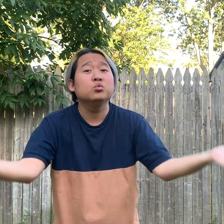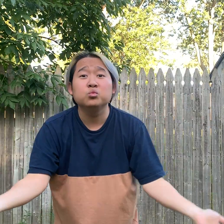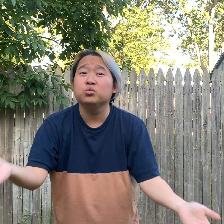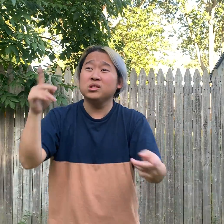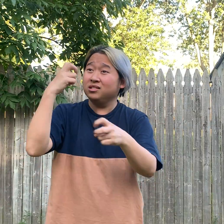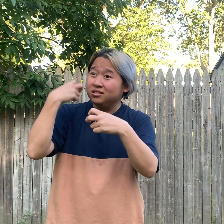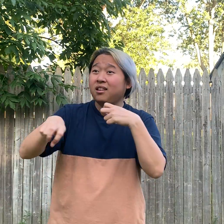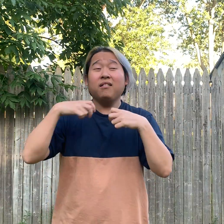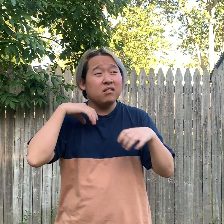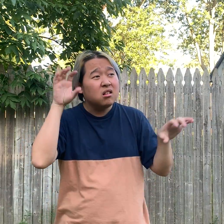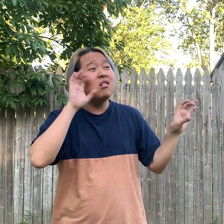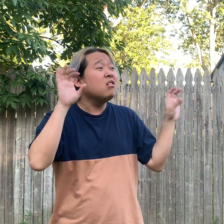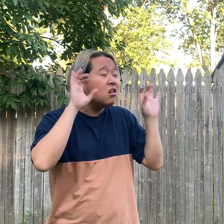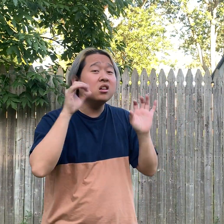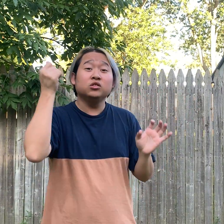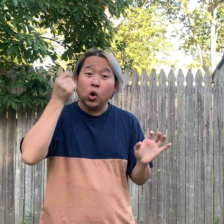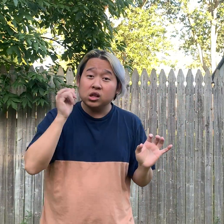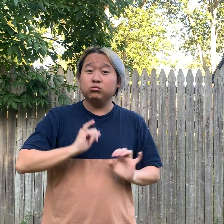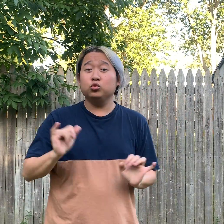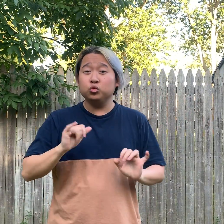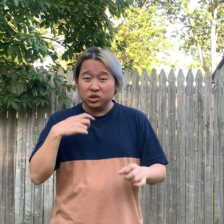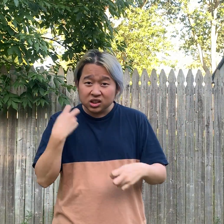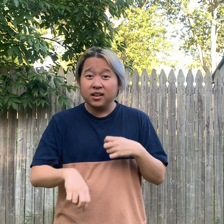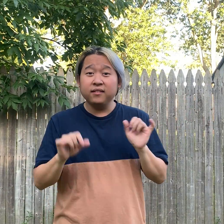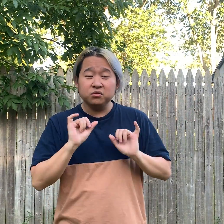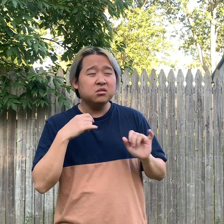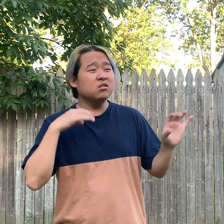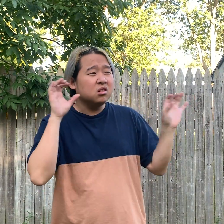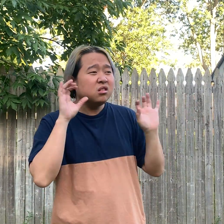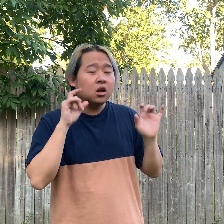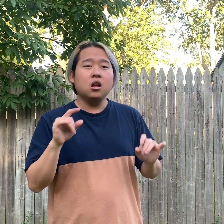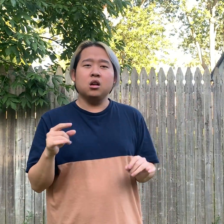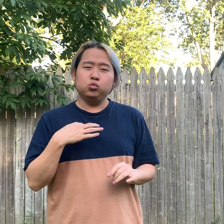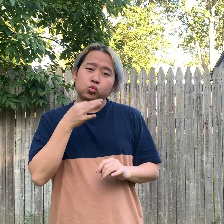I didn't know where I wanted to go next.